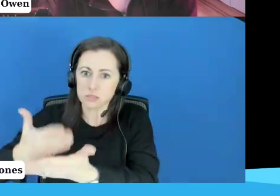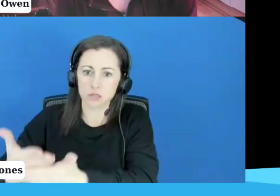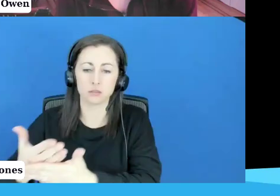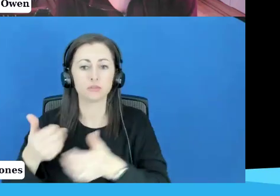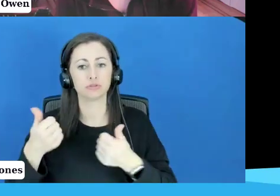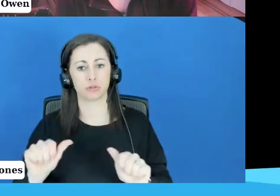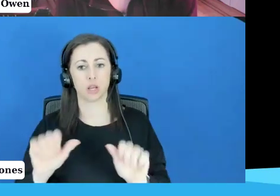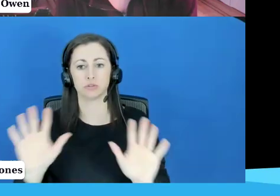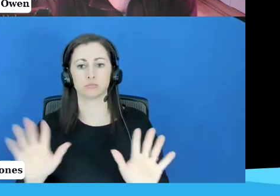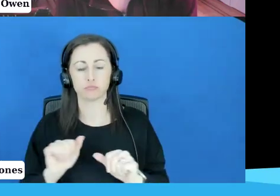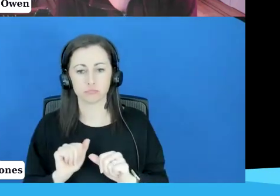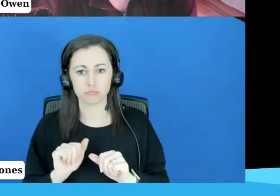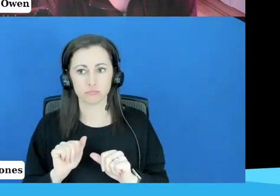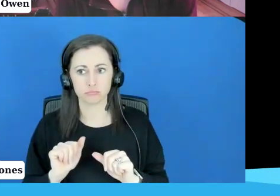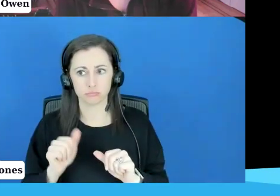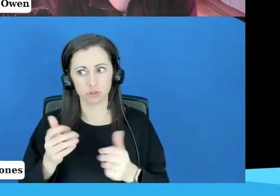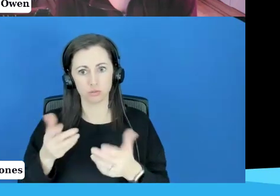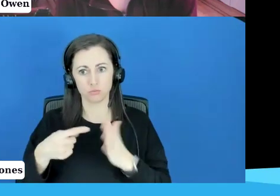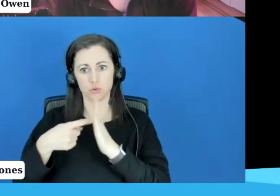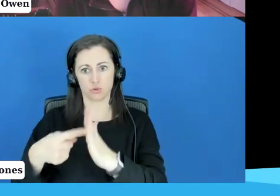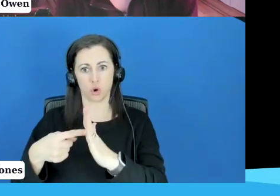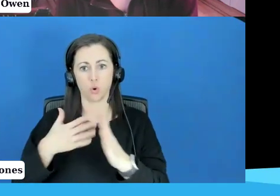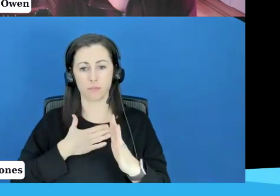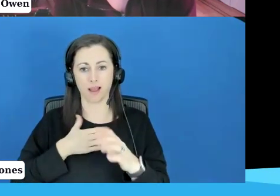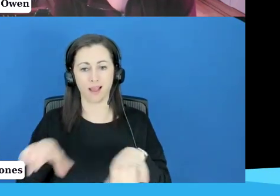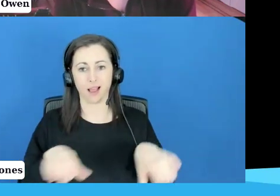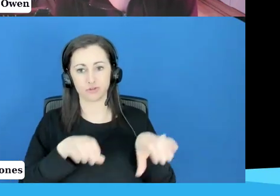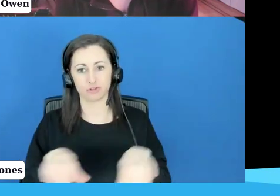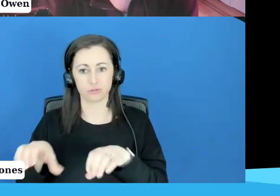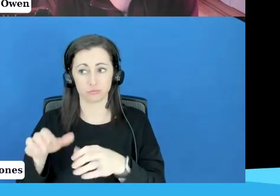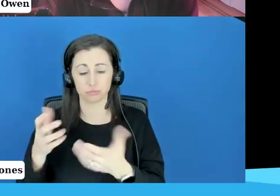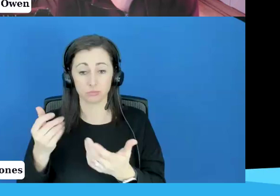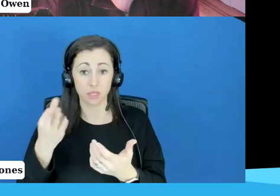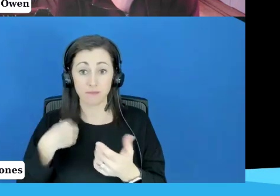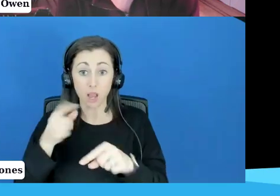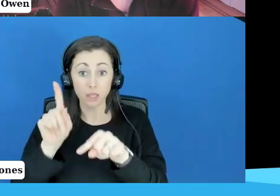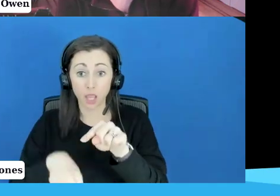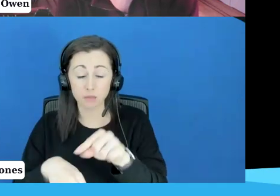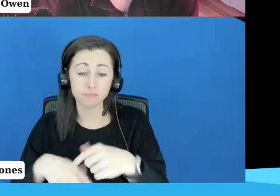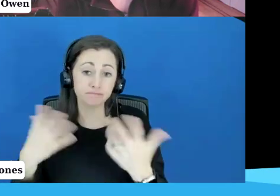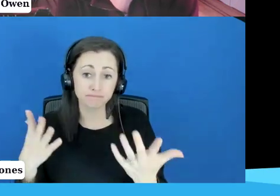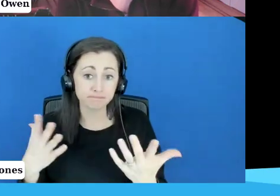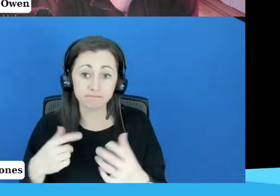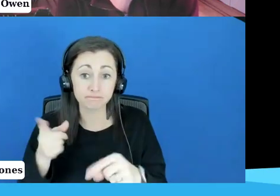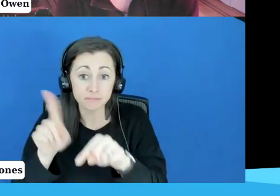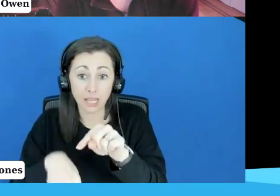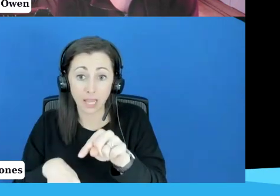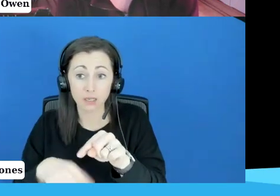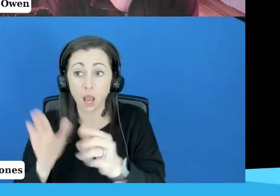Now I just let my actions speak for themselves and if can’t, I can’t, and I'll ask for help.